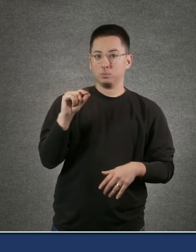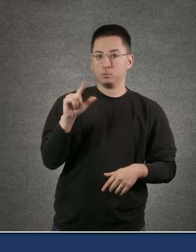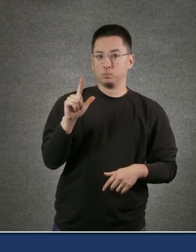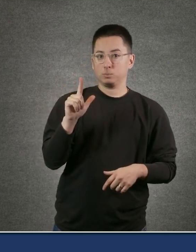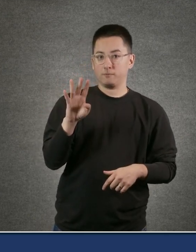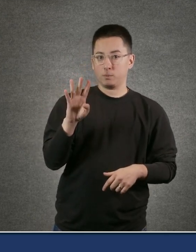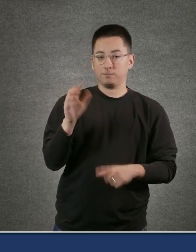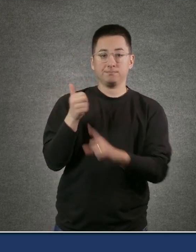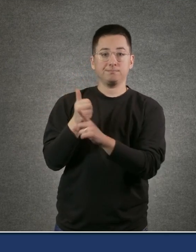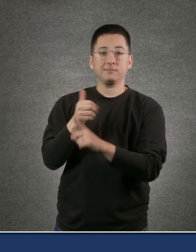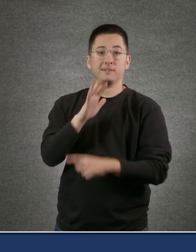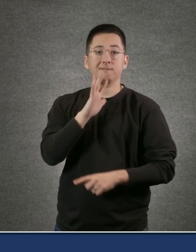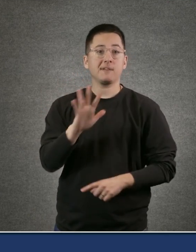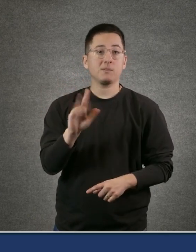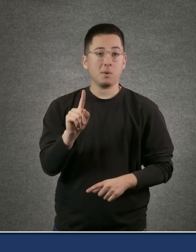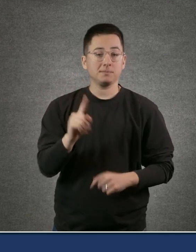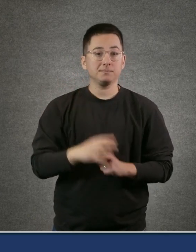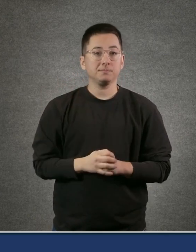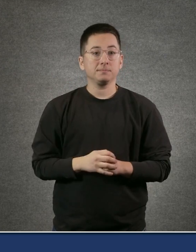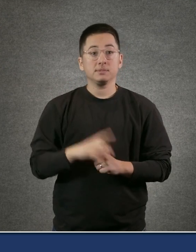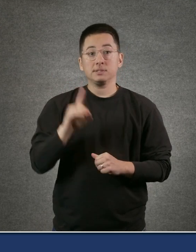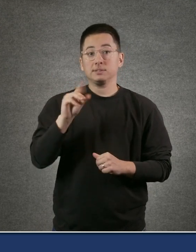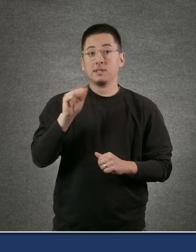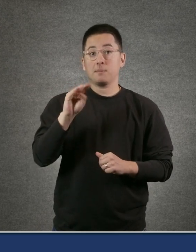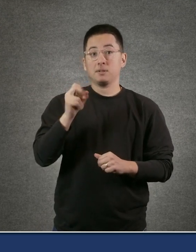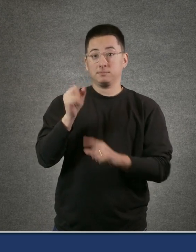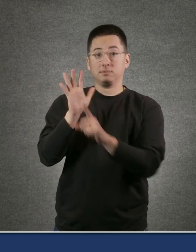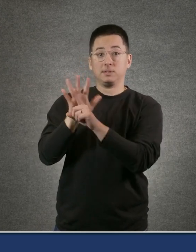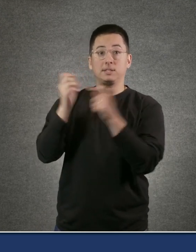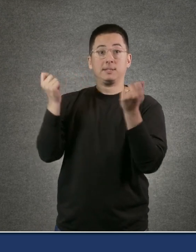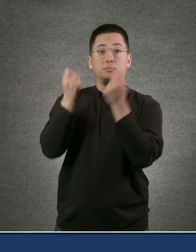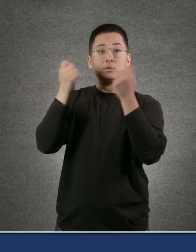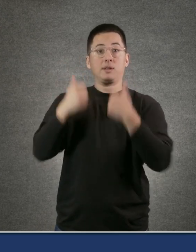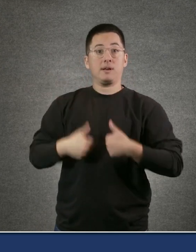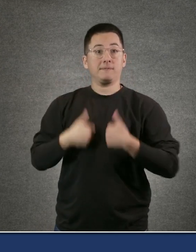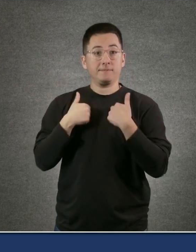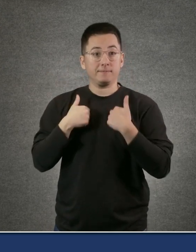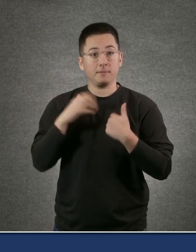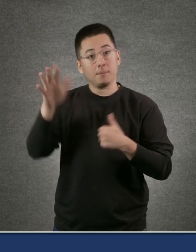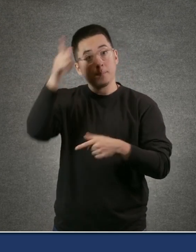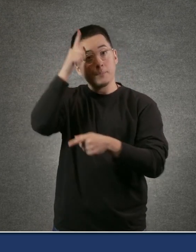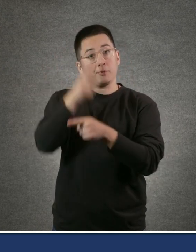At Damon's celebration of life, his brother Derek offered this comforting quote.